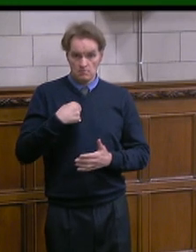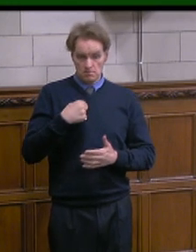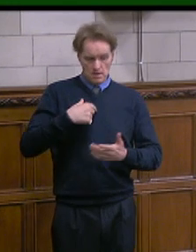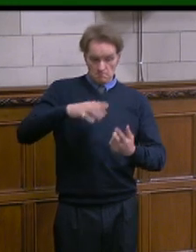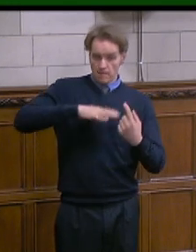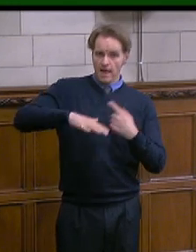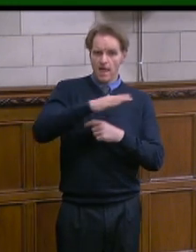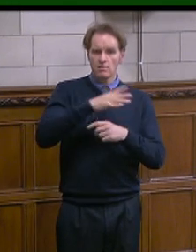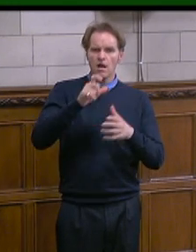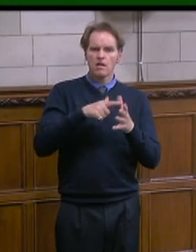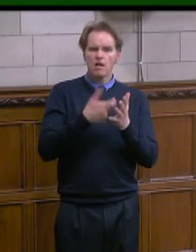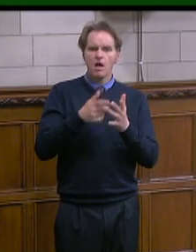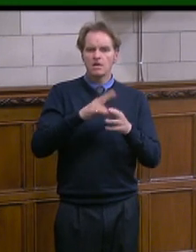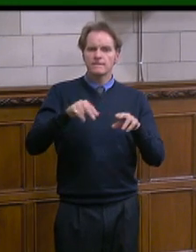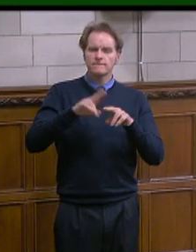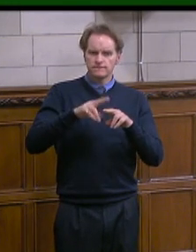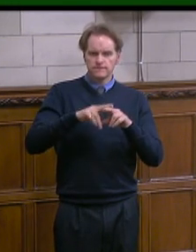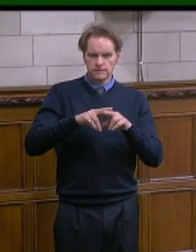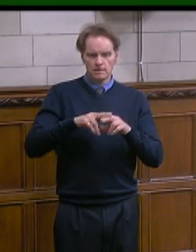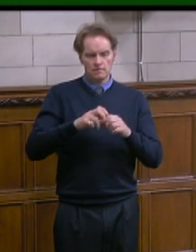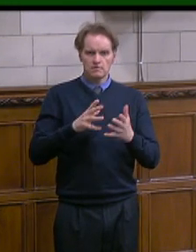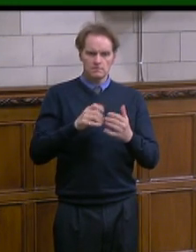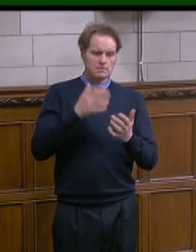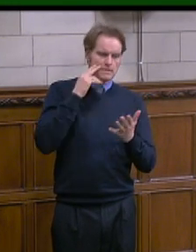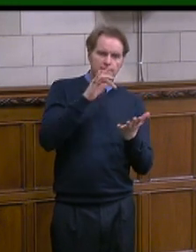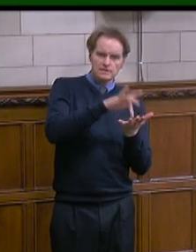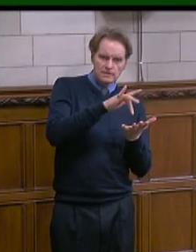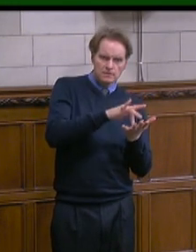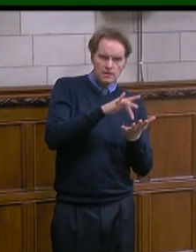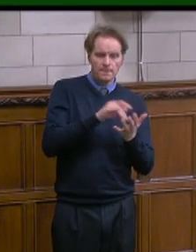such as Julie Doyle and Tony Evans, and by constituents such as Stuart Parkinson.